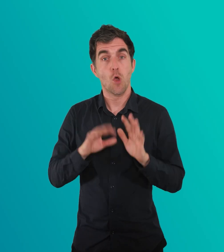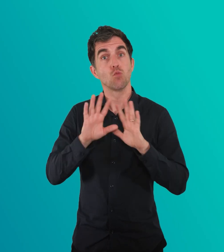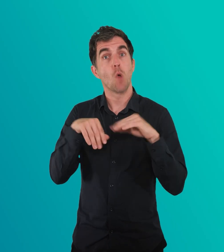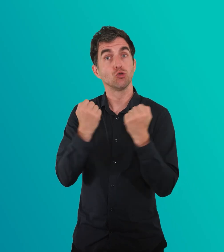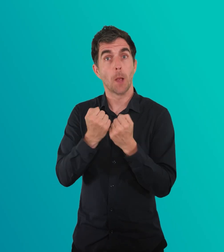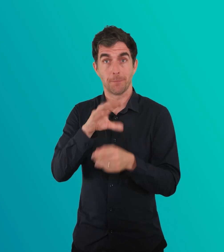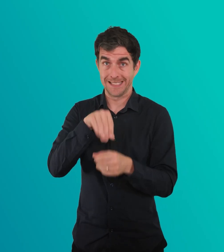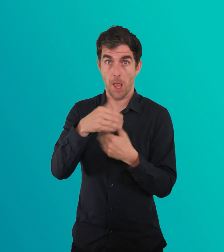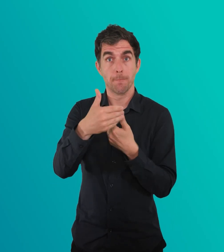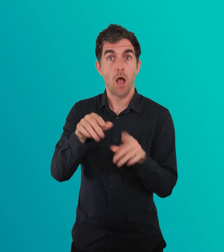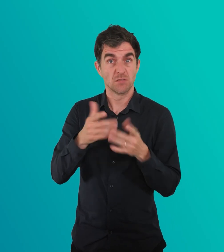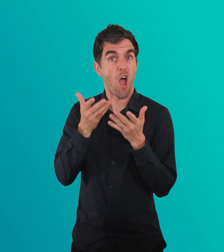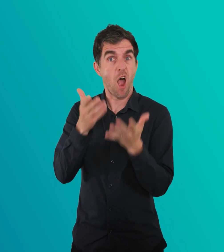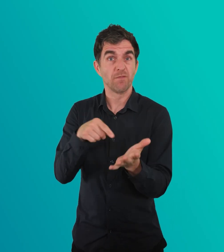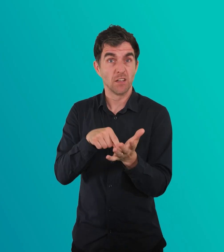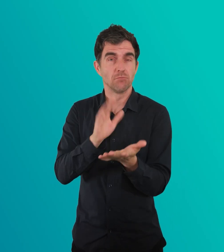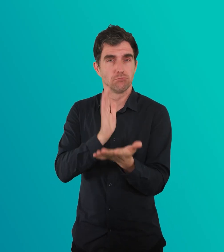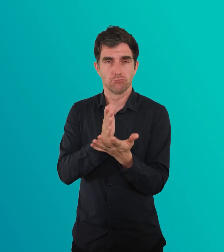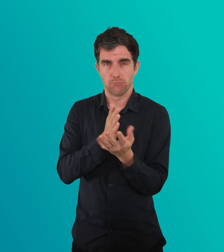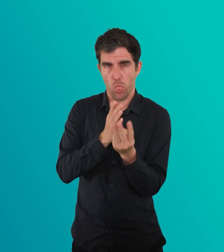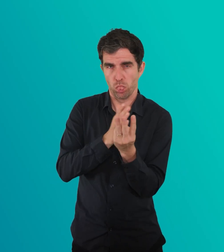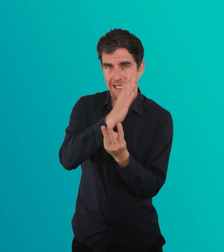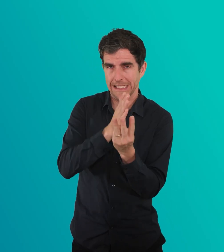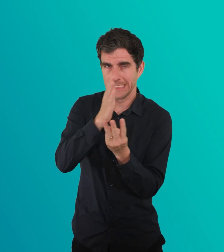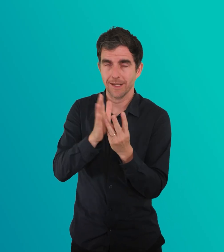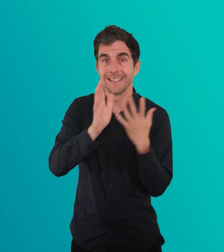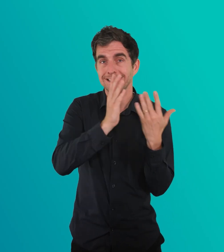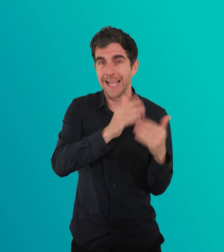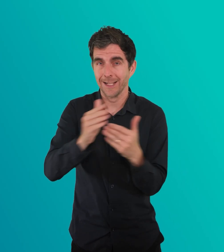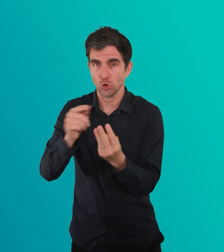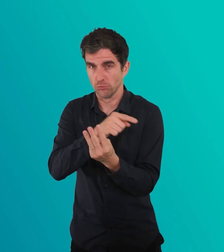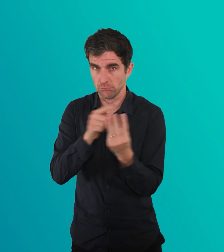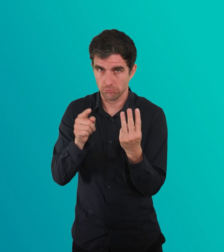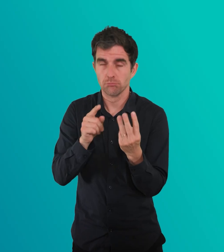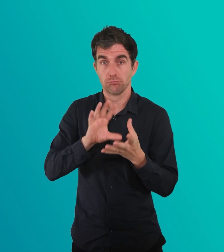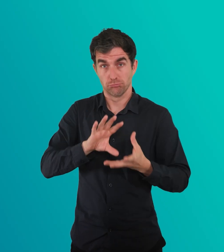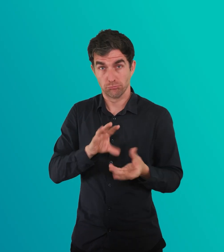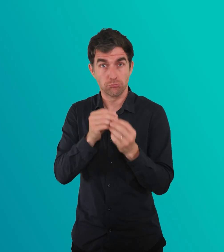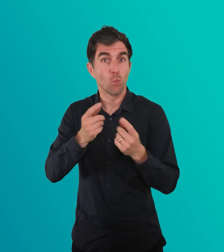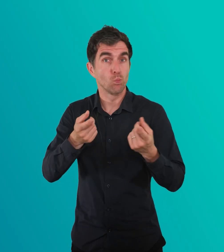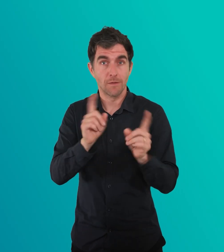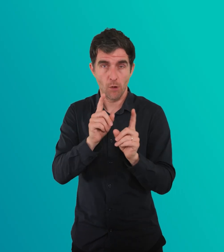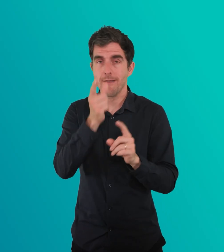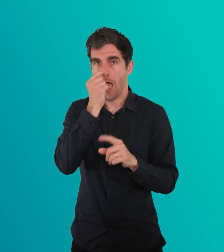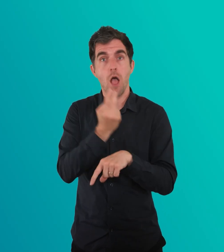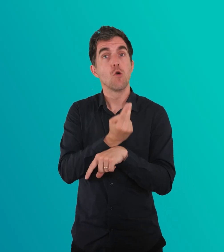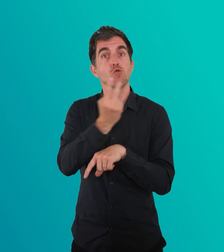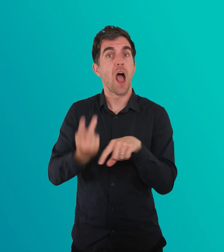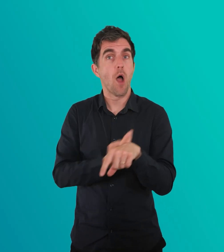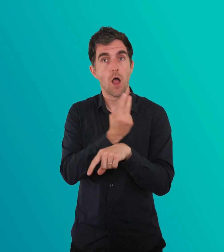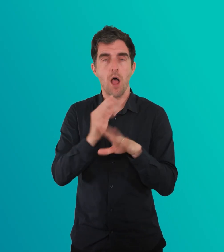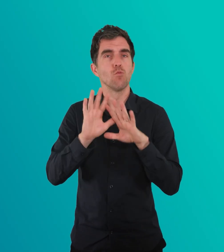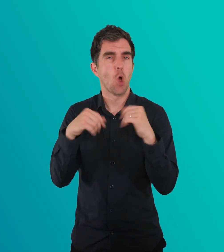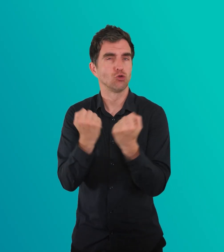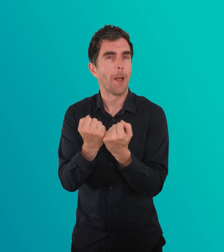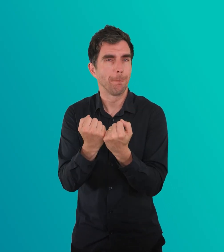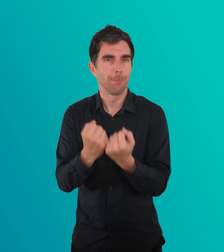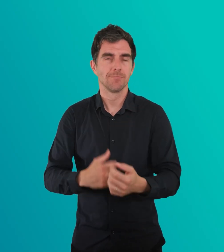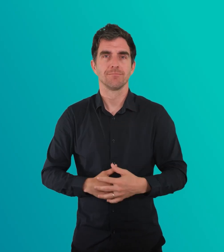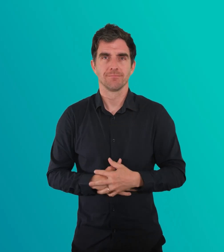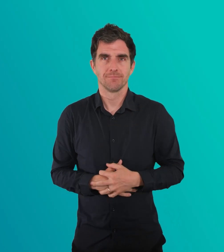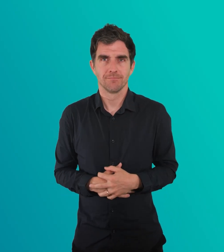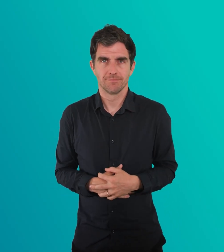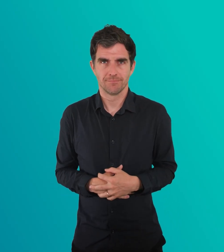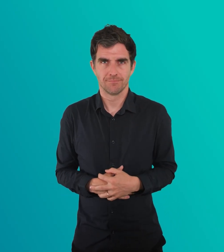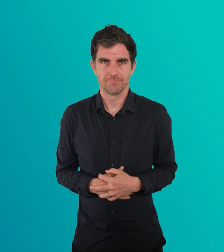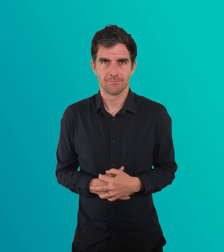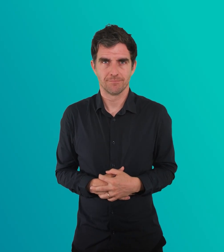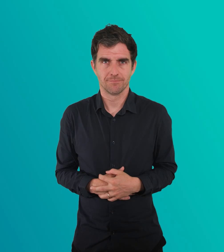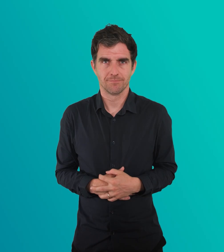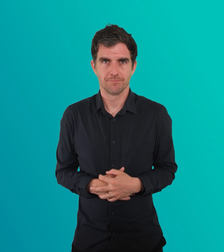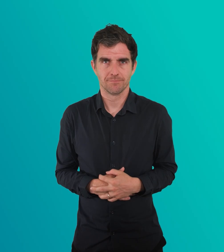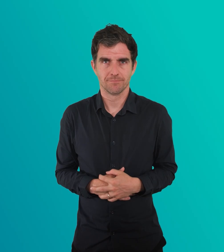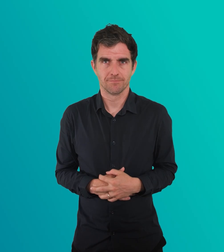The Workshop in a Box offer is split into three sessions, designed to be delivered within a 2-hour workshop. The sessions are: